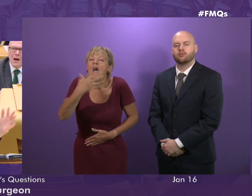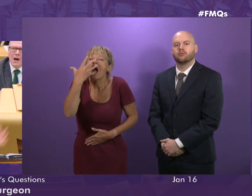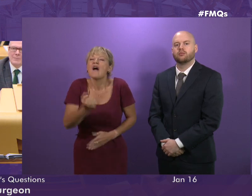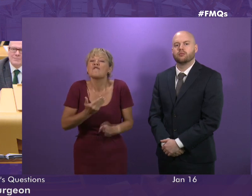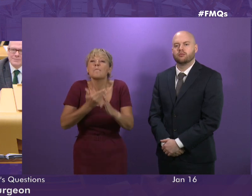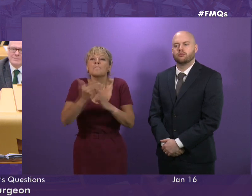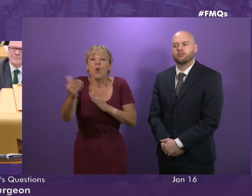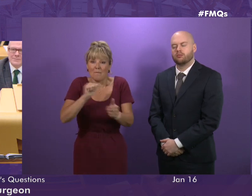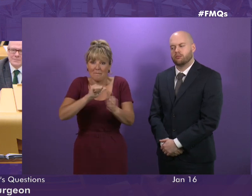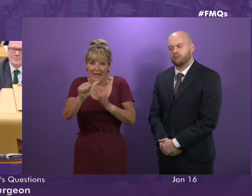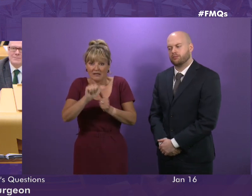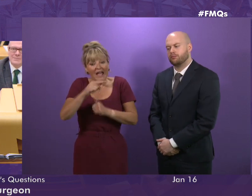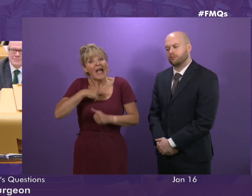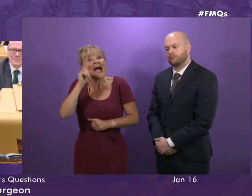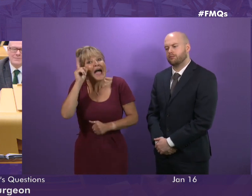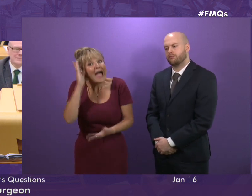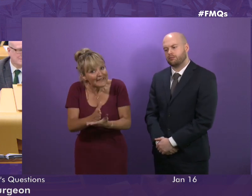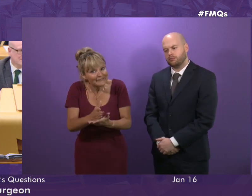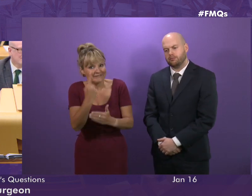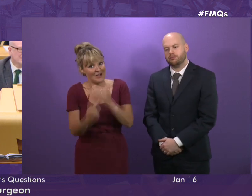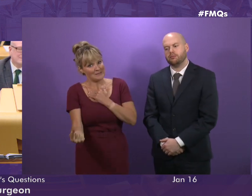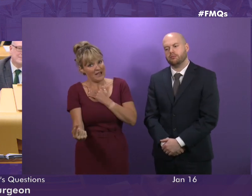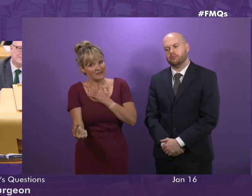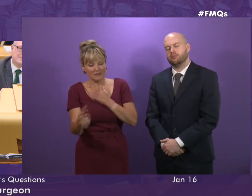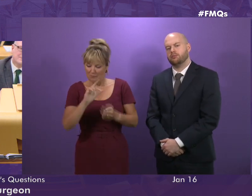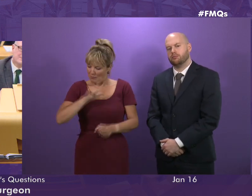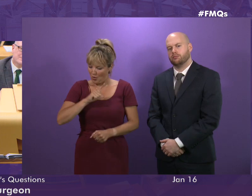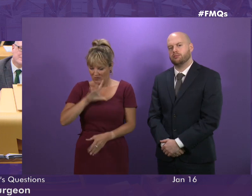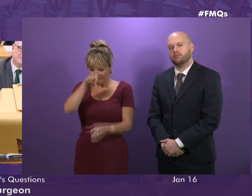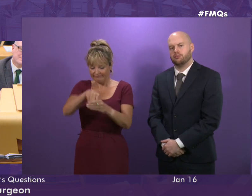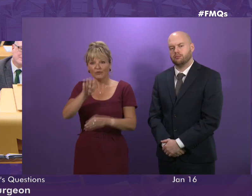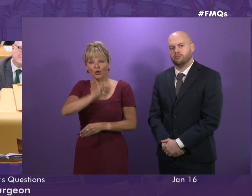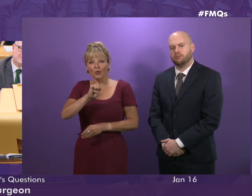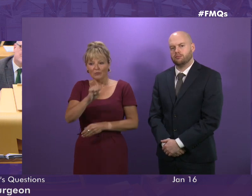co-operate, within the European Union, in our own right. The Scottish Government will